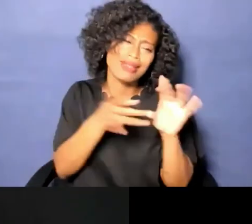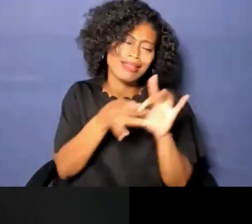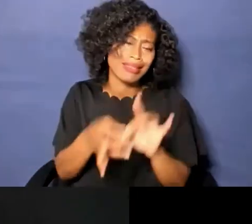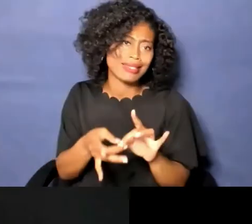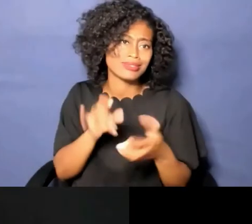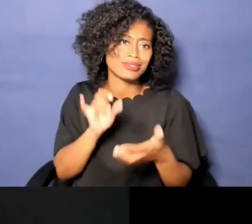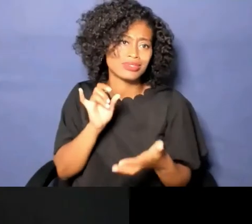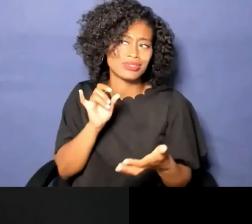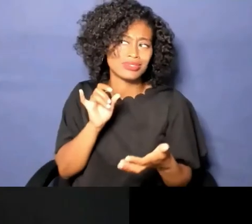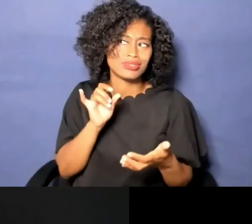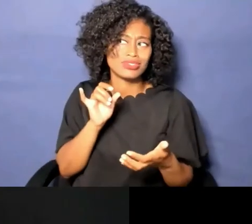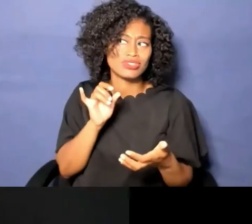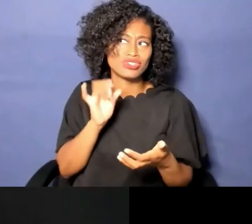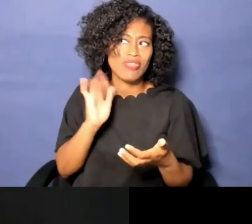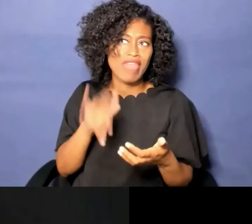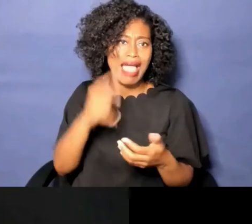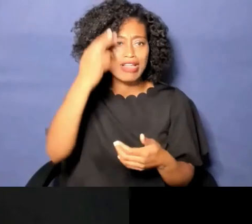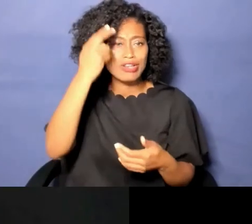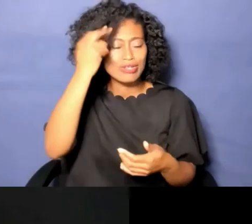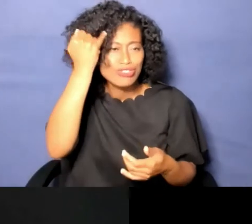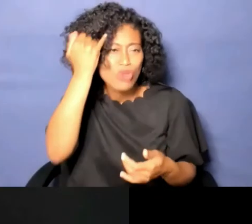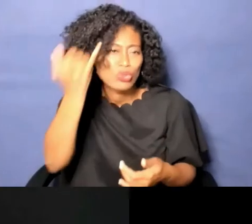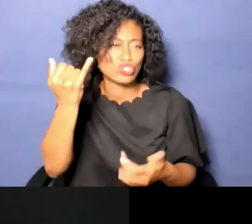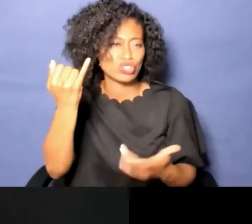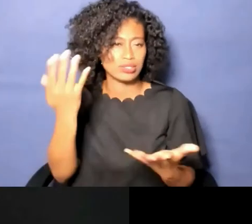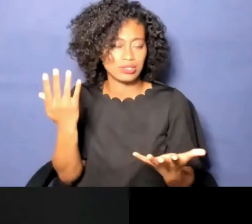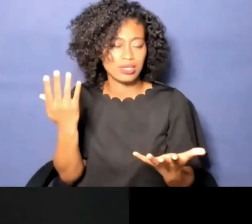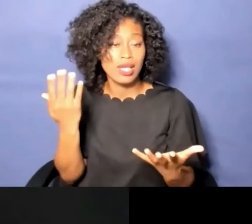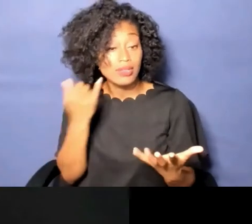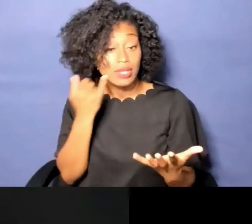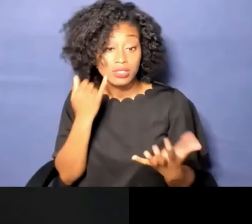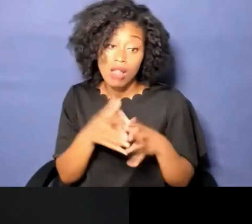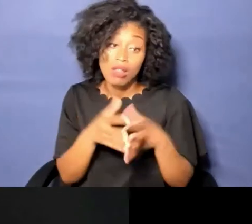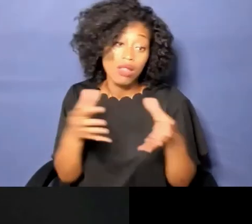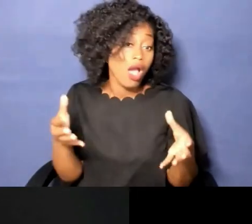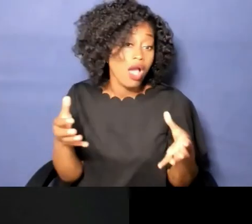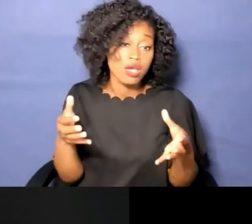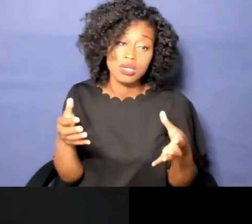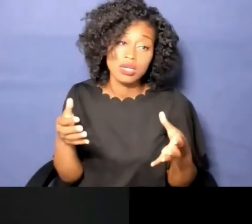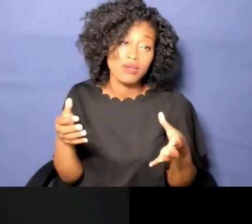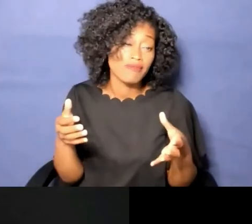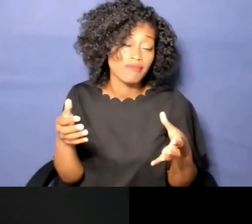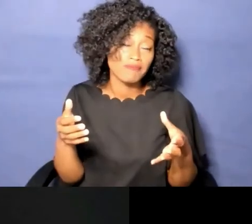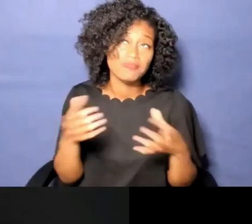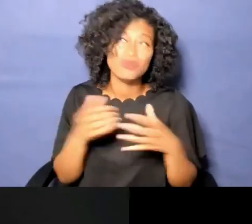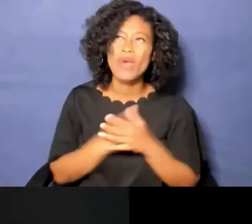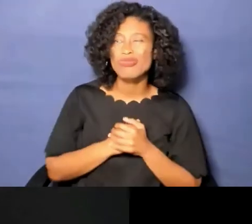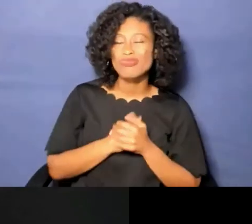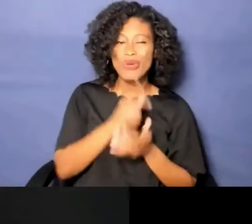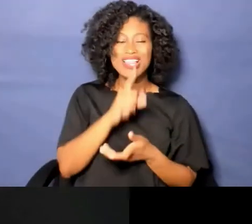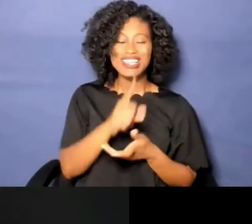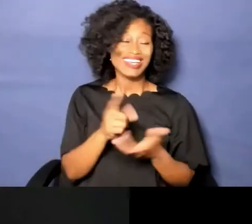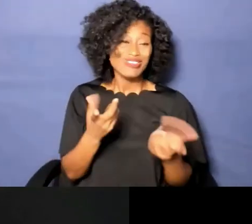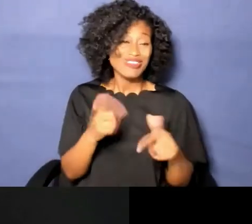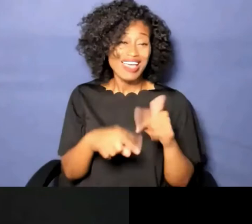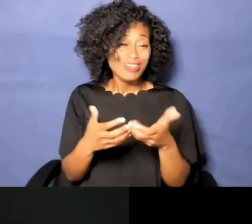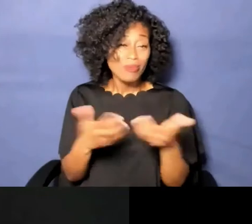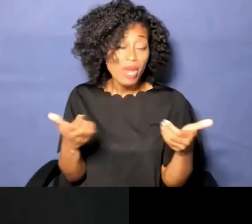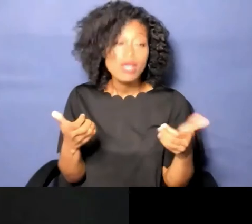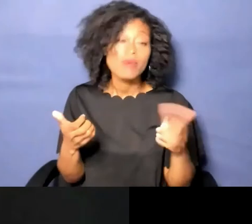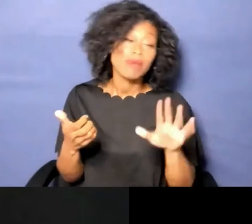between them that are inseparable. So the question about this from an individual basis.